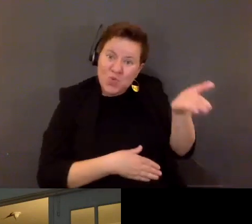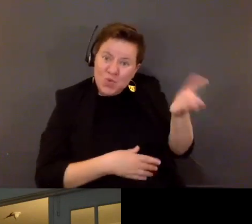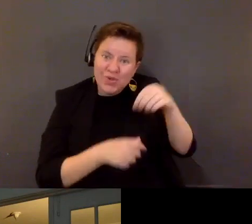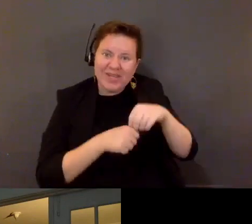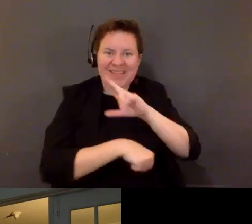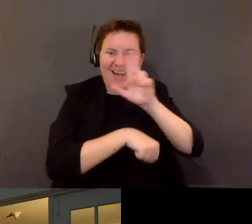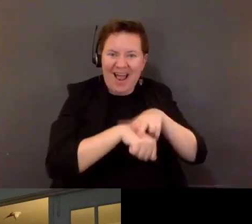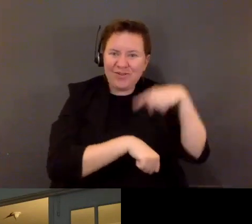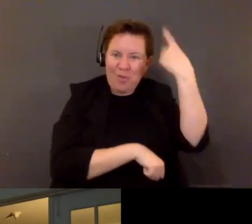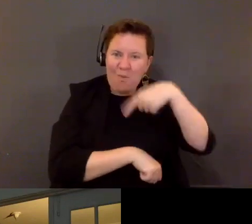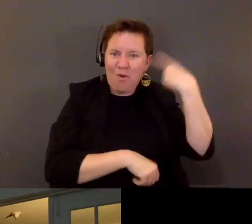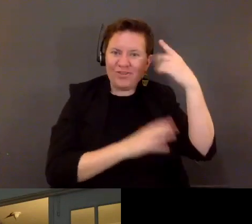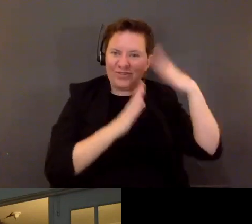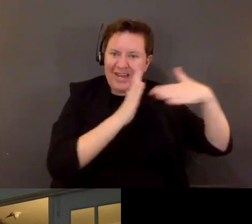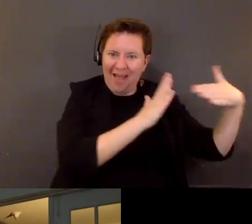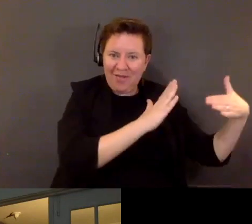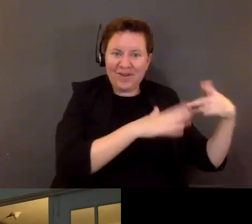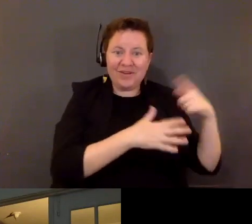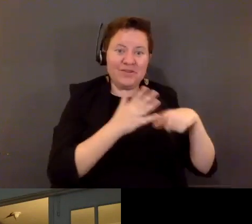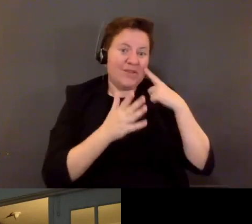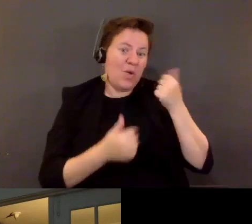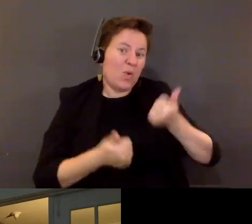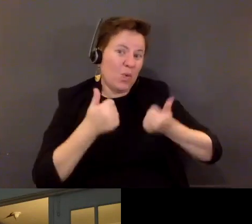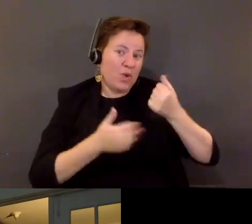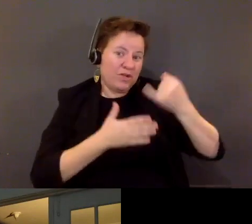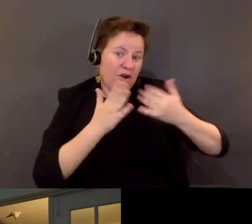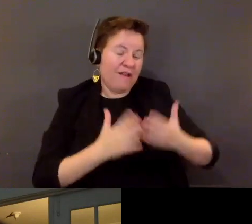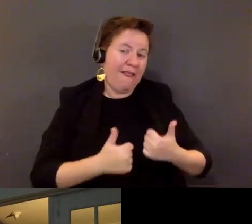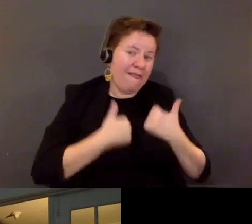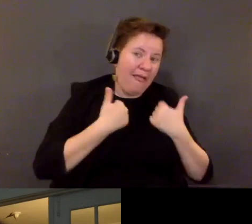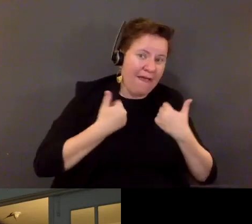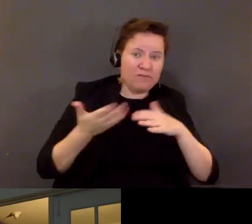who had you say which artist alive or dead would create that portrait of you